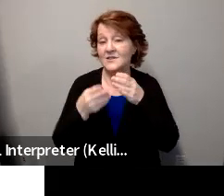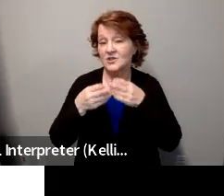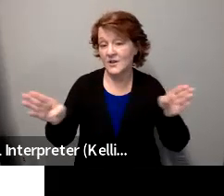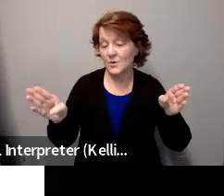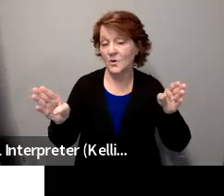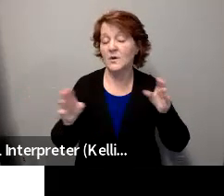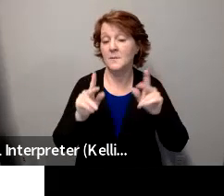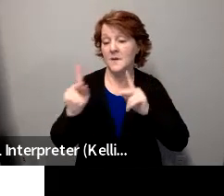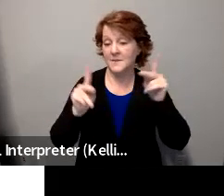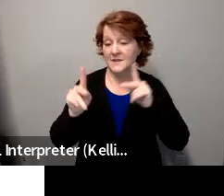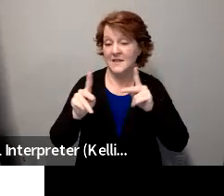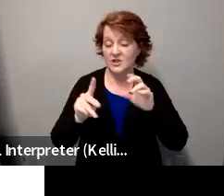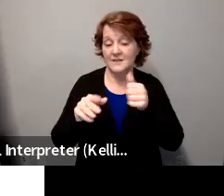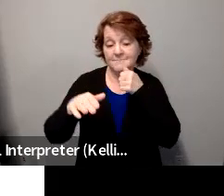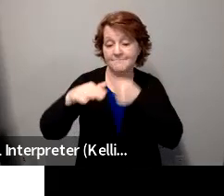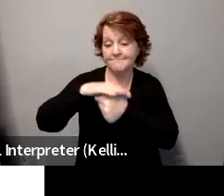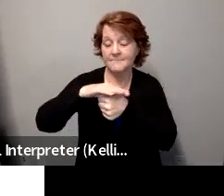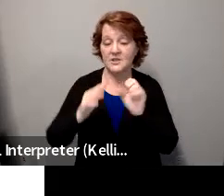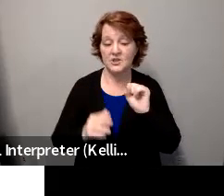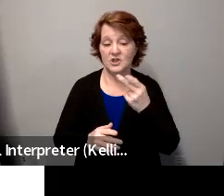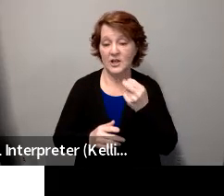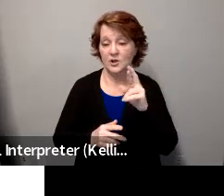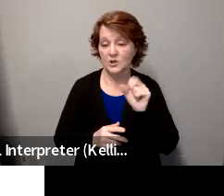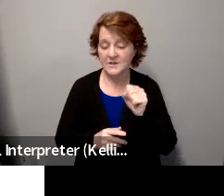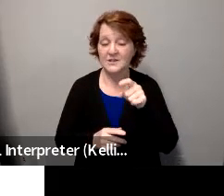list. She worked with FEMA's guidance